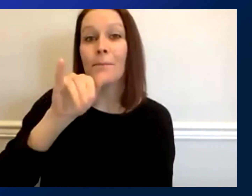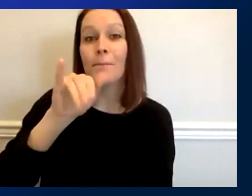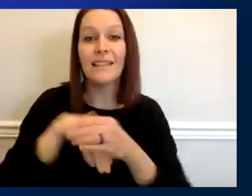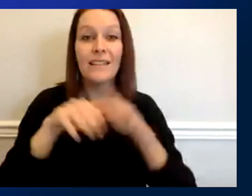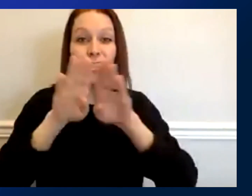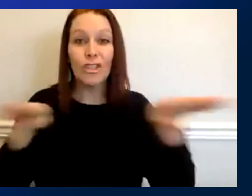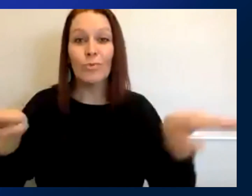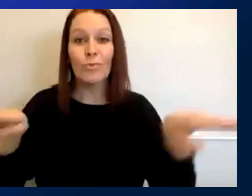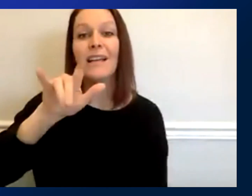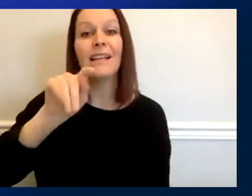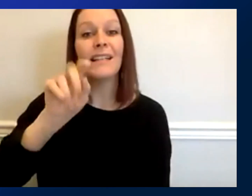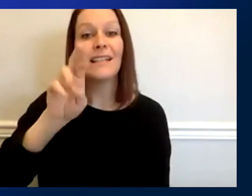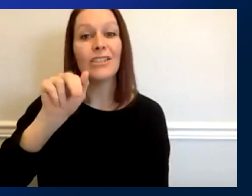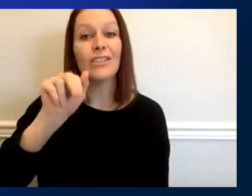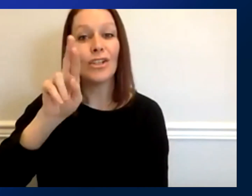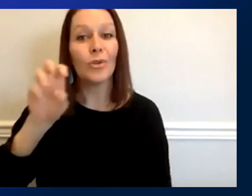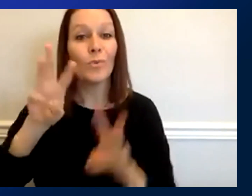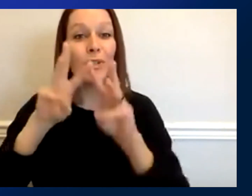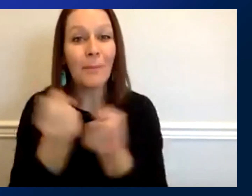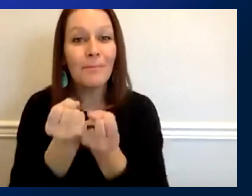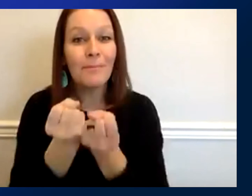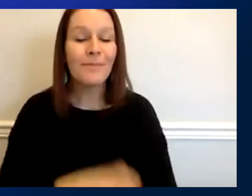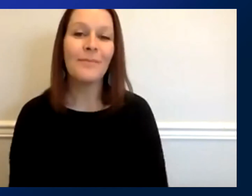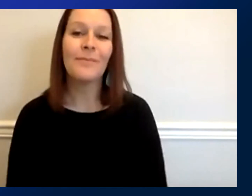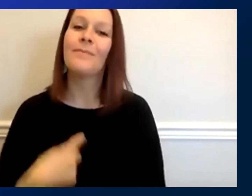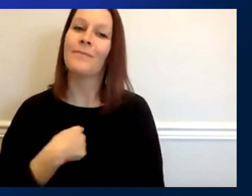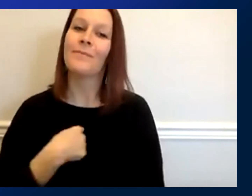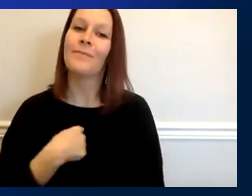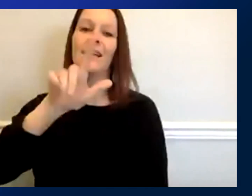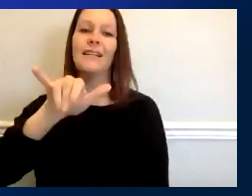my name is lynette mariasi and i am the coordinator of the family